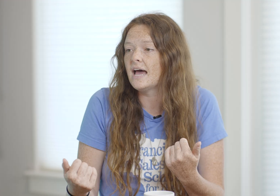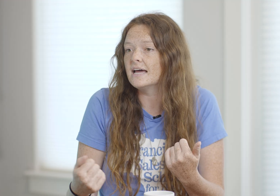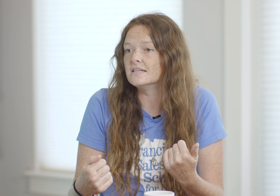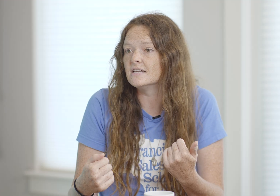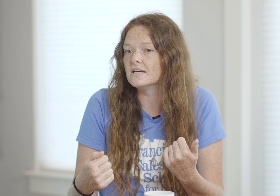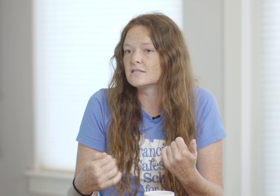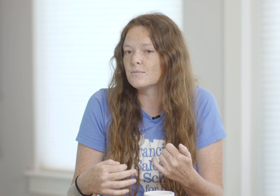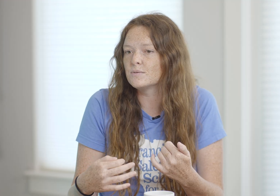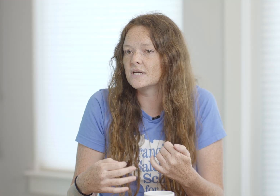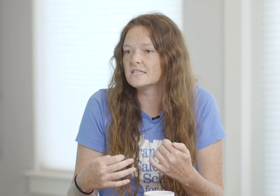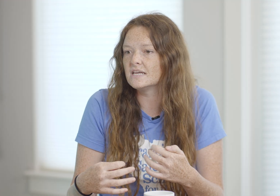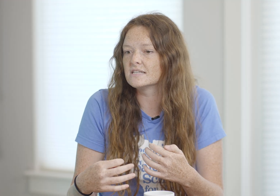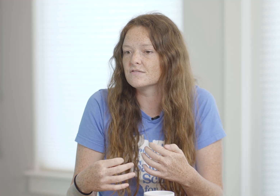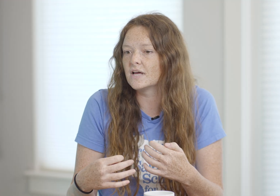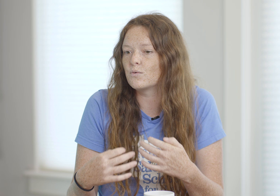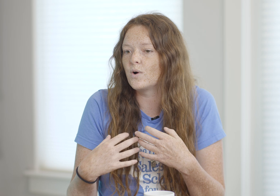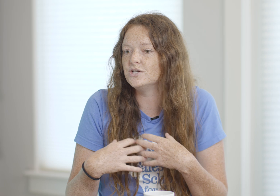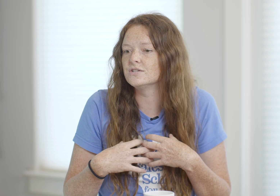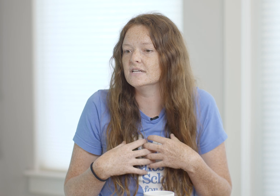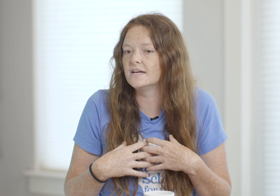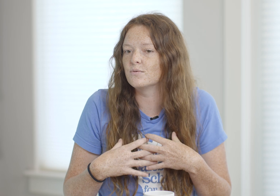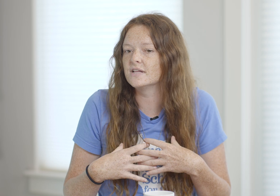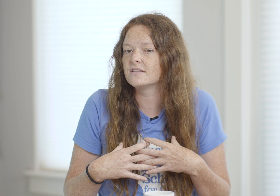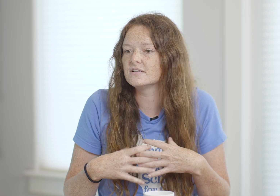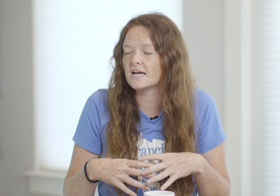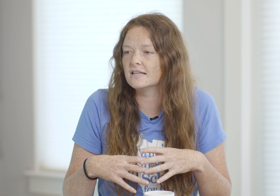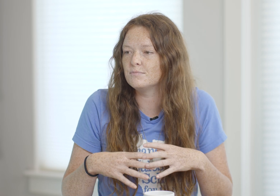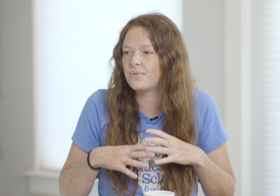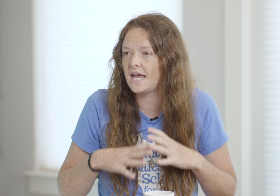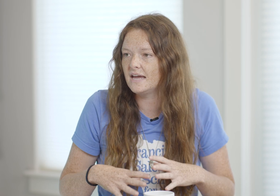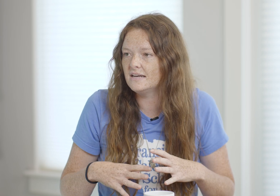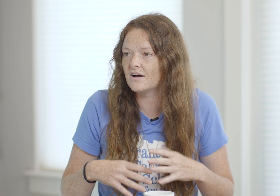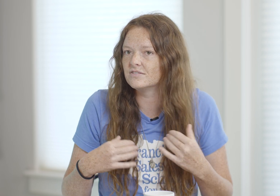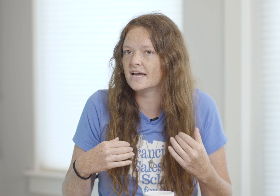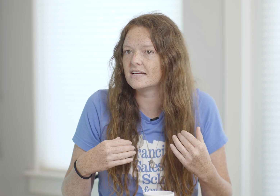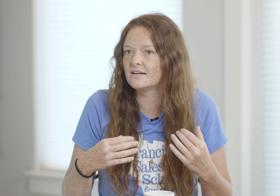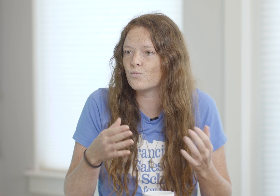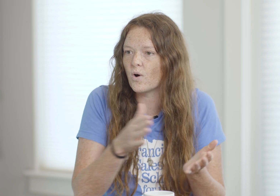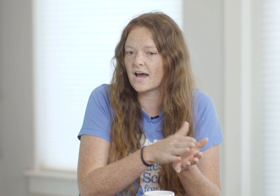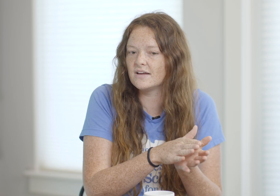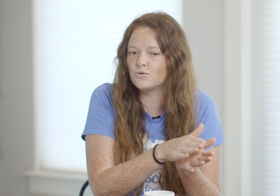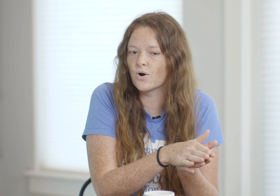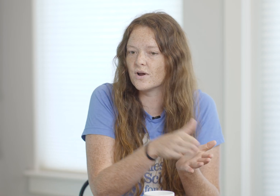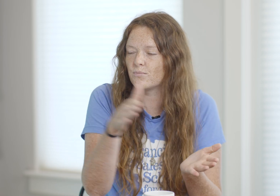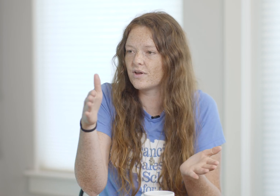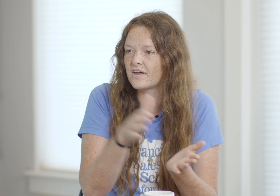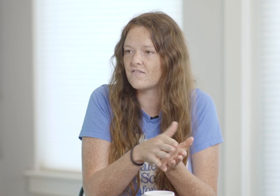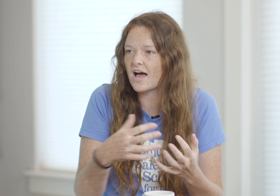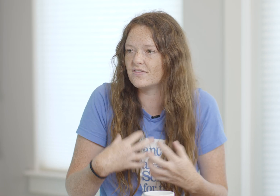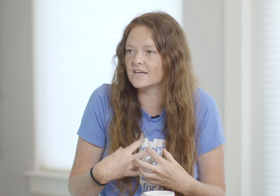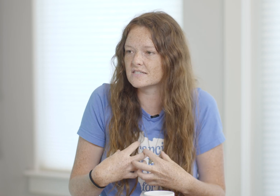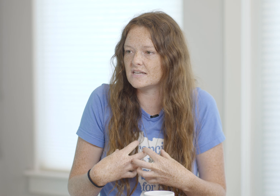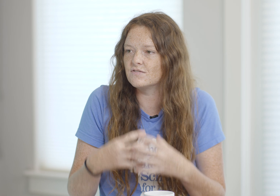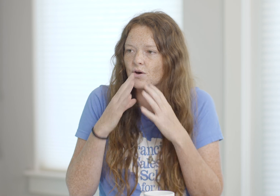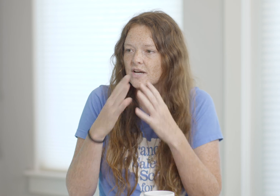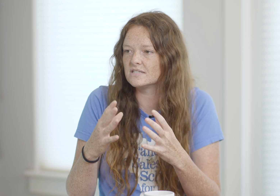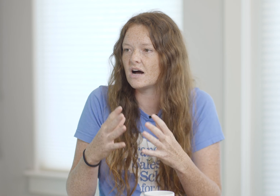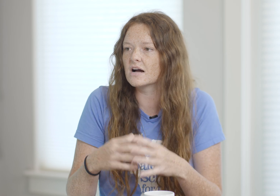And some of the biggest things of like when you're dealing with silent pain of like what I had grown up with, I had this even though I could talk,